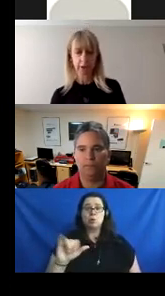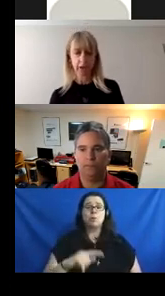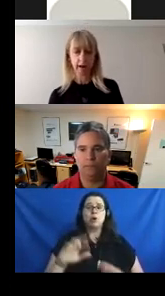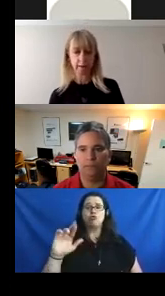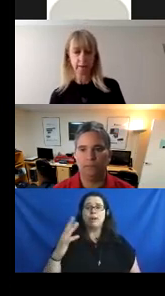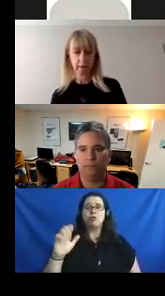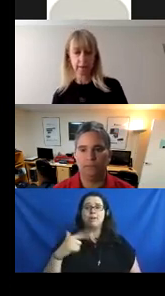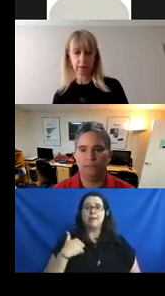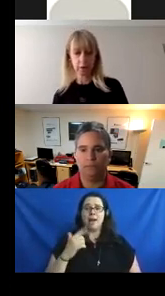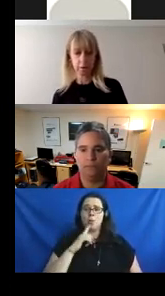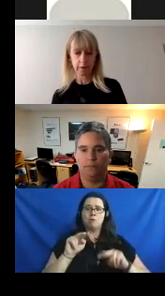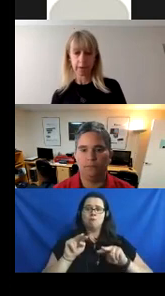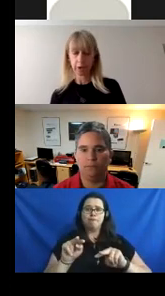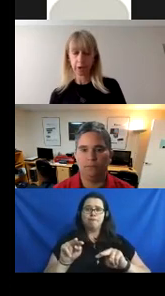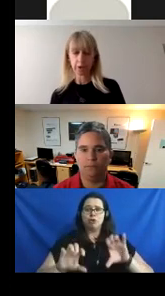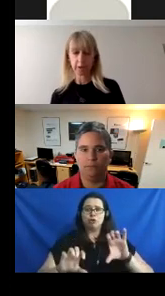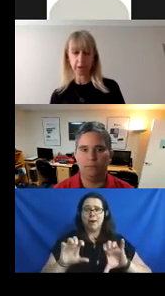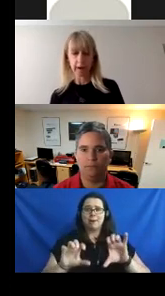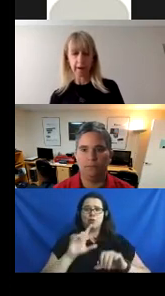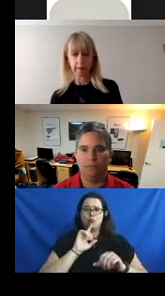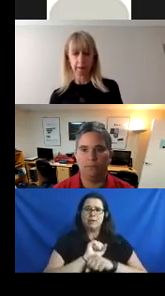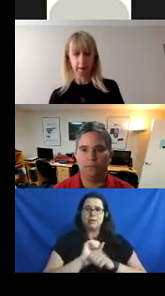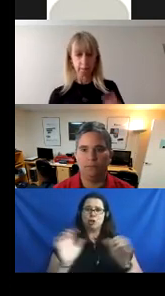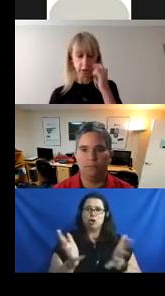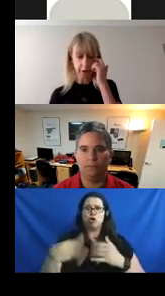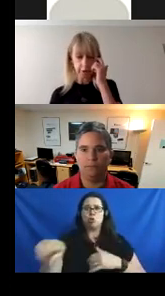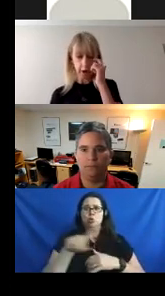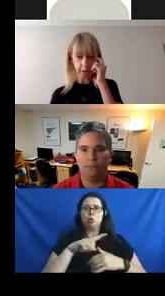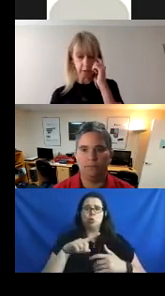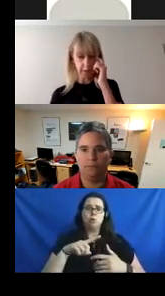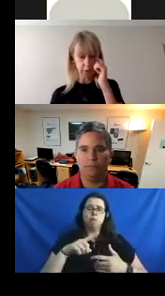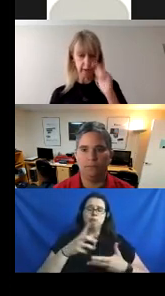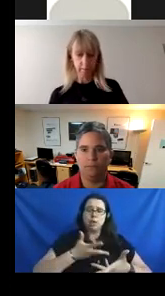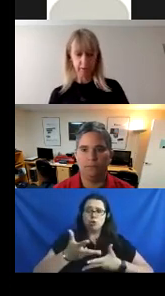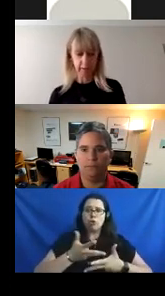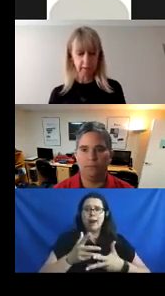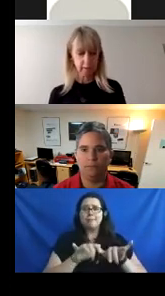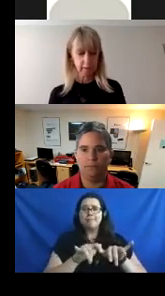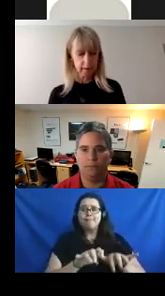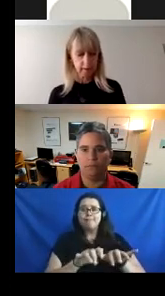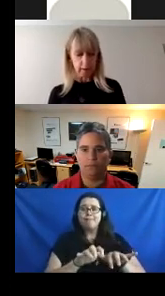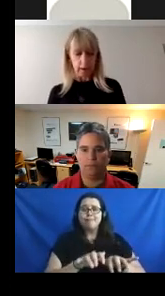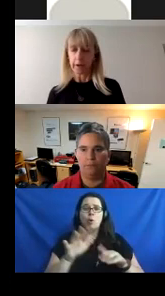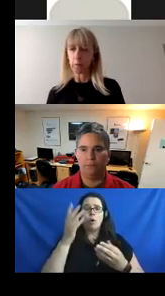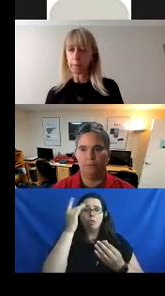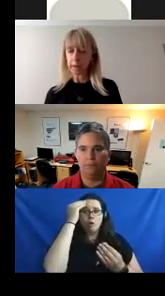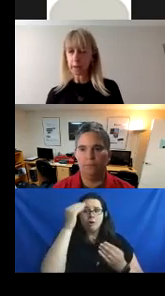MONITORING CHAT. ENCOURAGE YOU TO INTERACT AND SHARE YOUR THOUGHTS AS THIS TRAINING PROCEEDS.